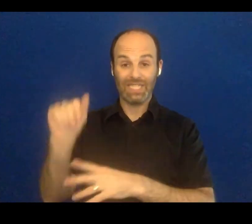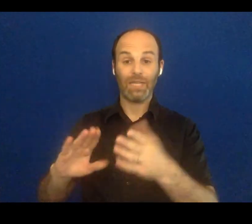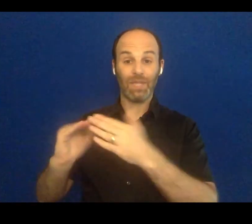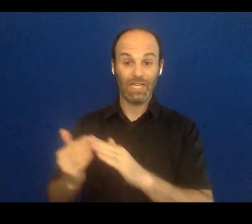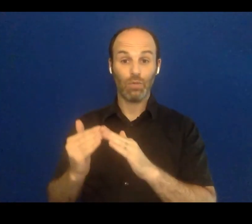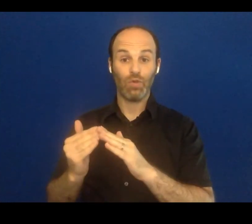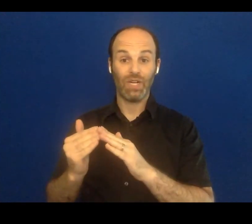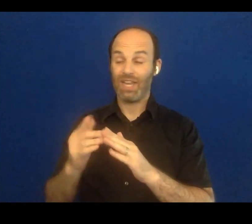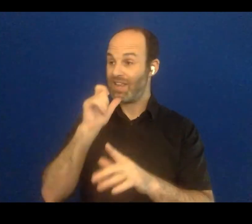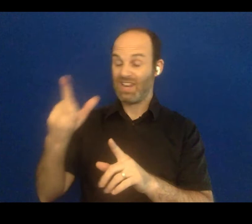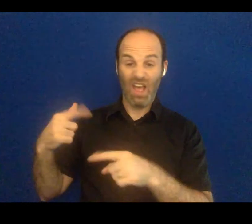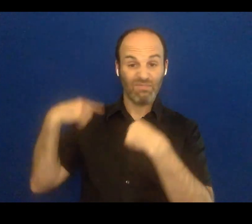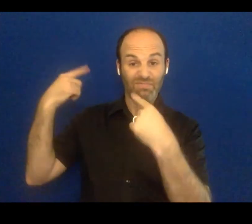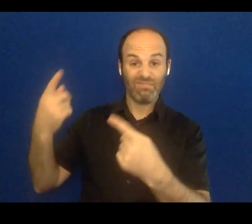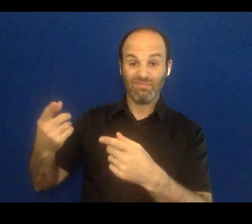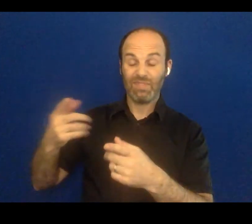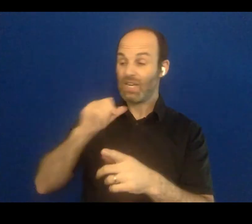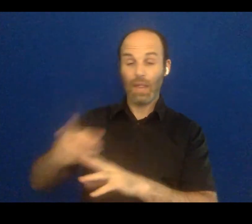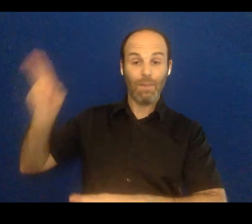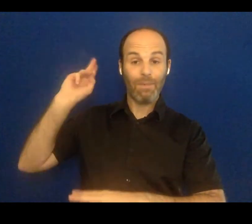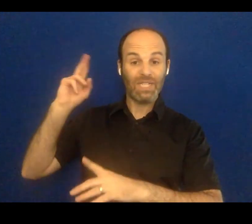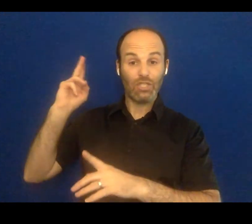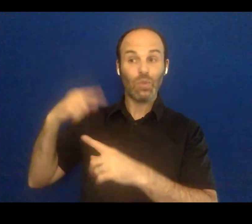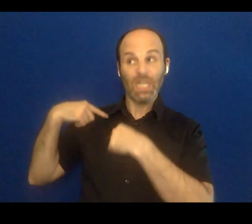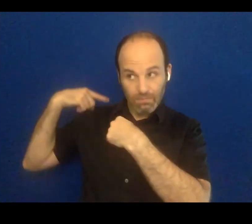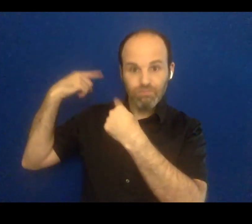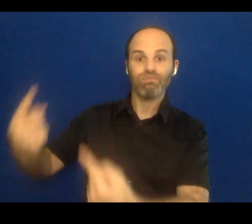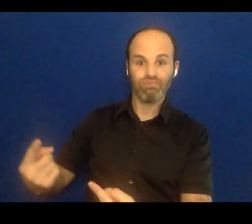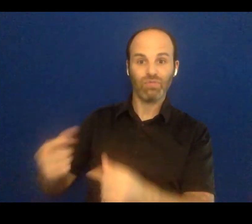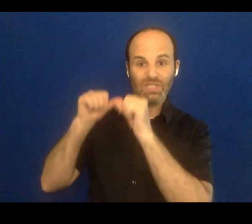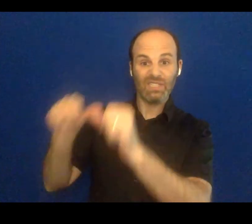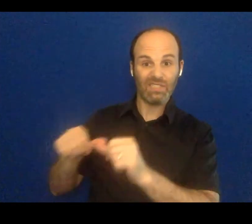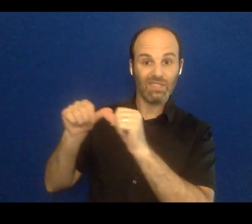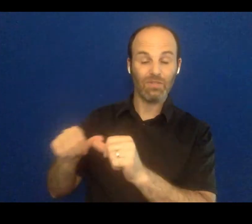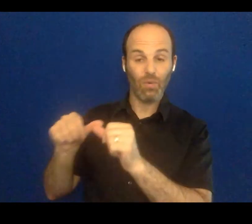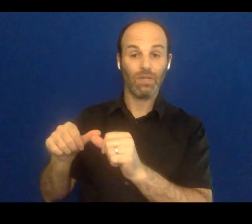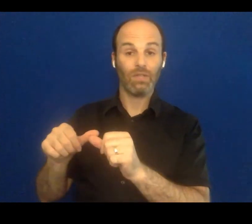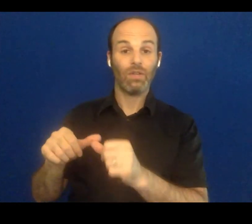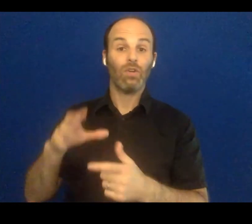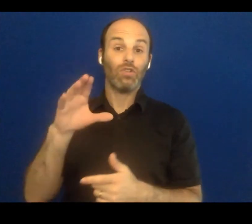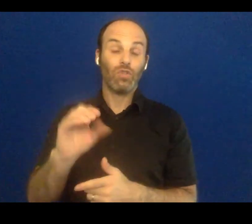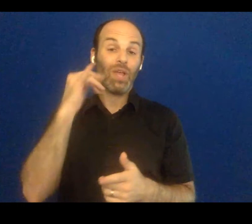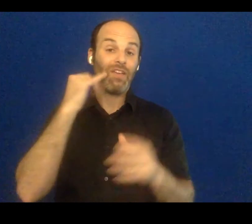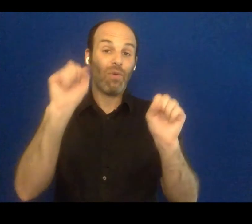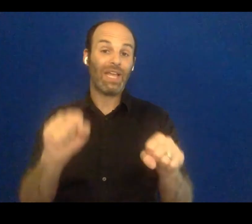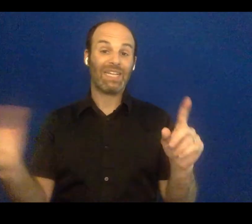COMMUNITY, NOT JUST IN THE PAST BUT ON GOING. BUT I THINK IF WE CAN GET MORE PEOPLE THAT ARE KIND OF AT THE